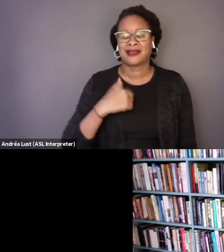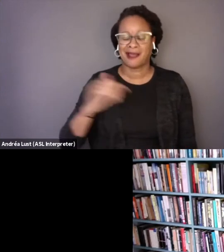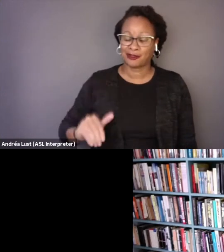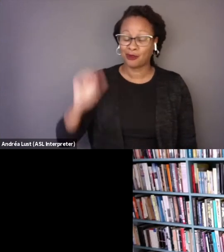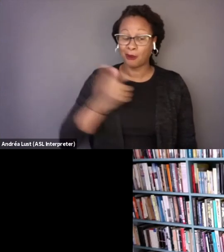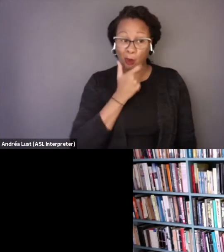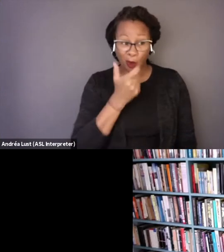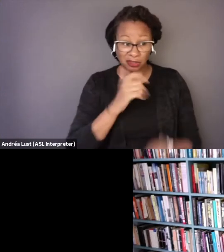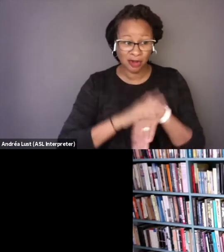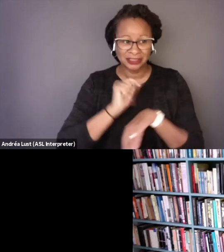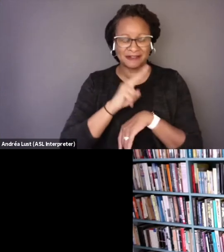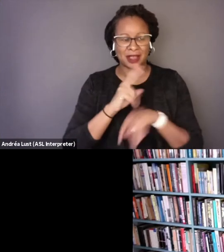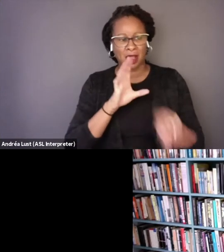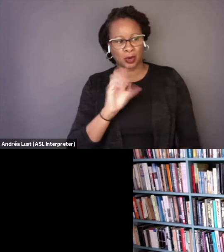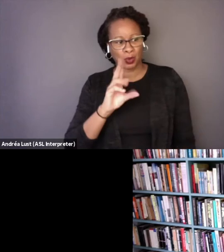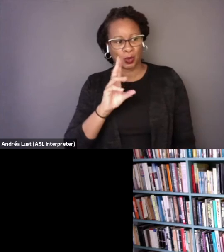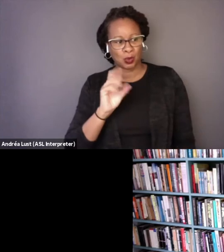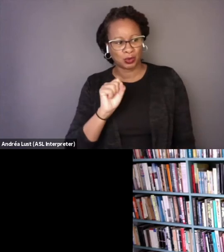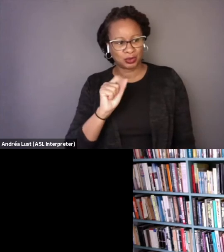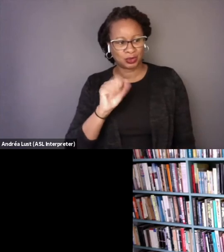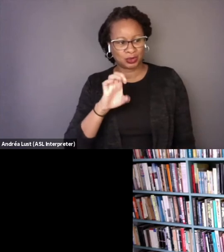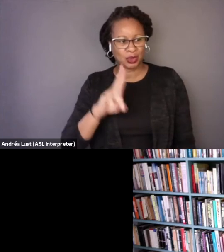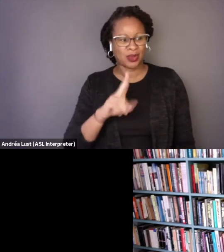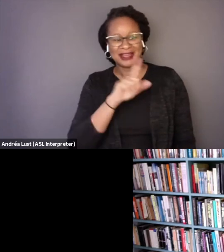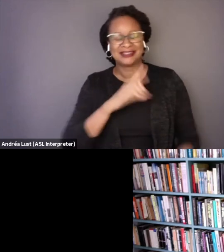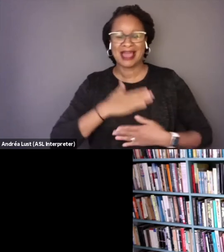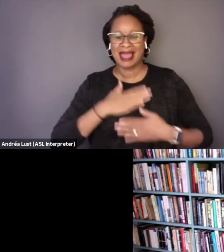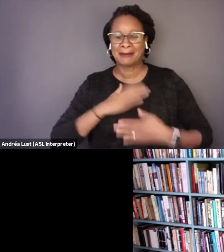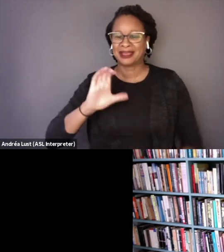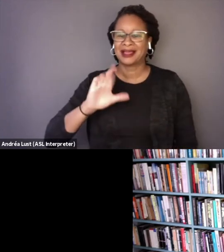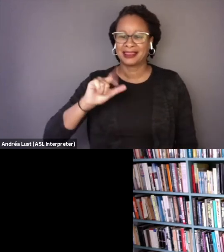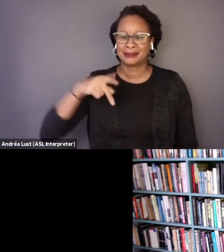and his happy Calypso team of adventurers